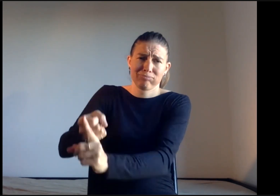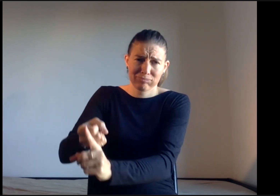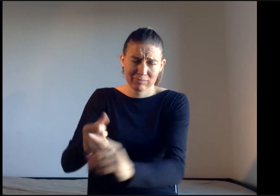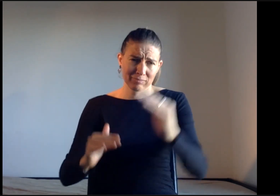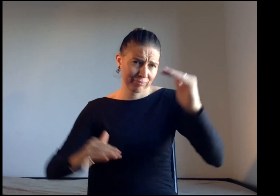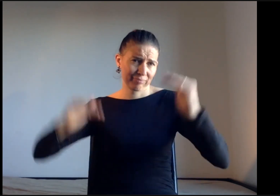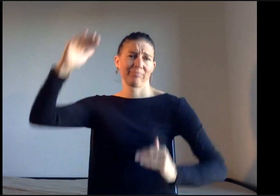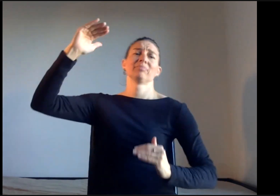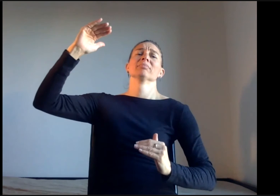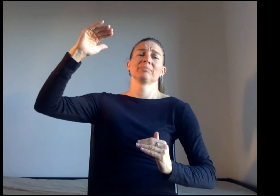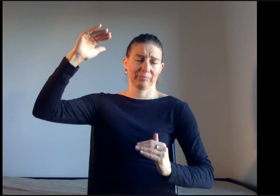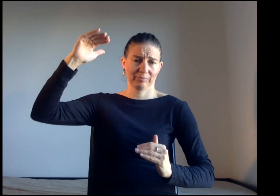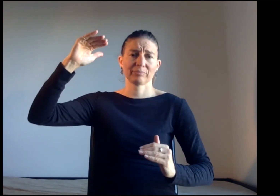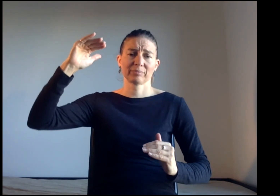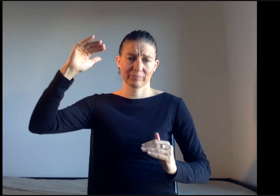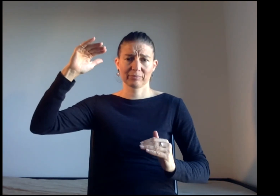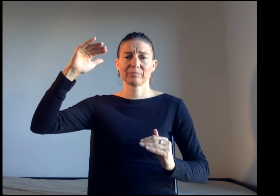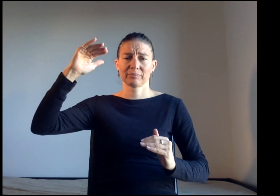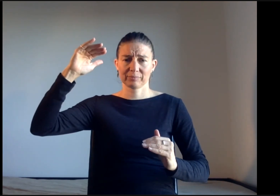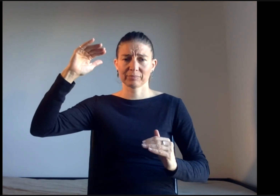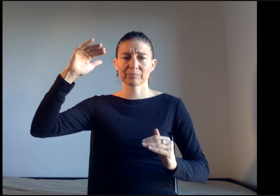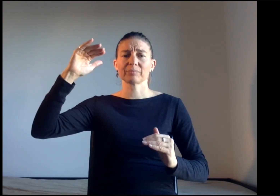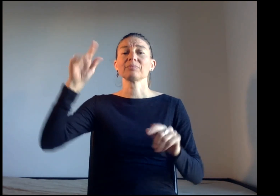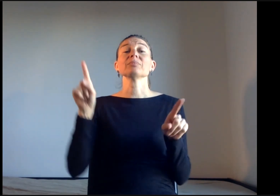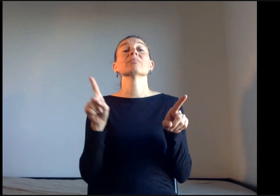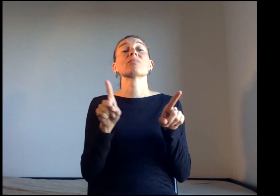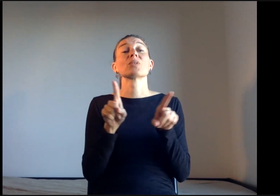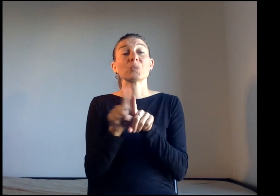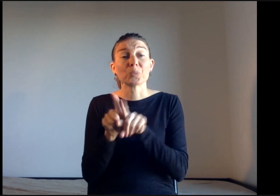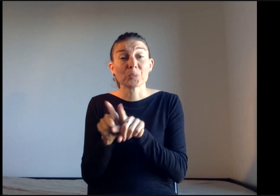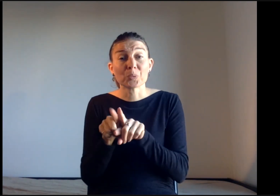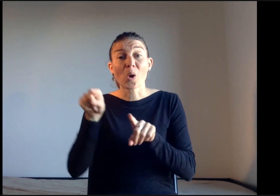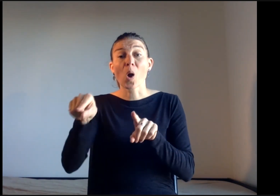And this crisis, also showing inequalities between countries,